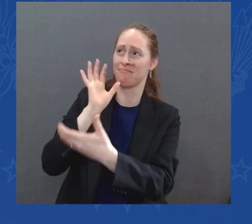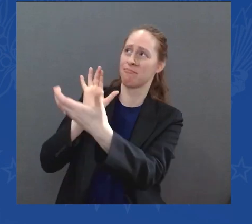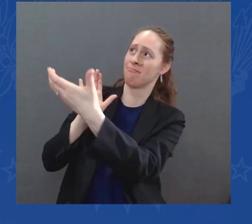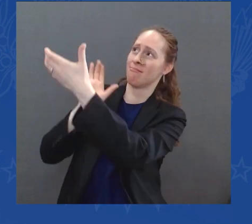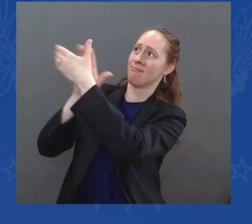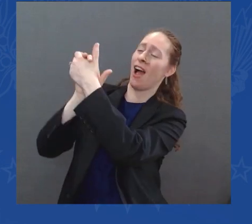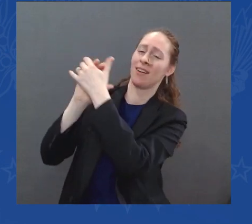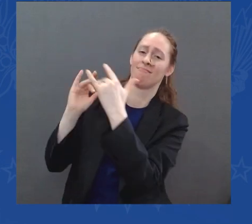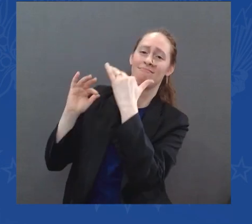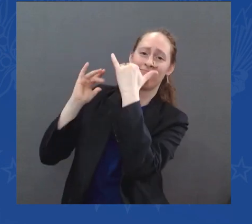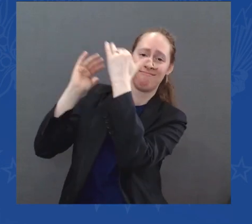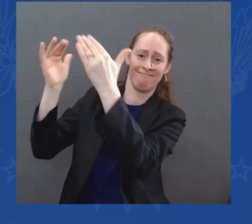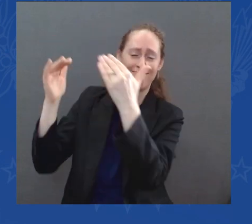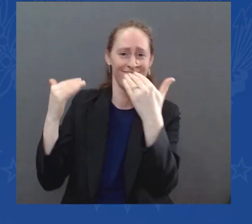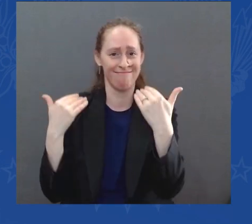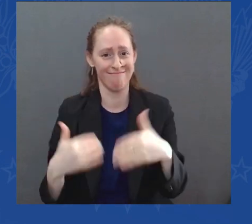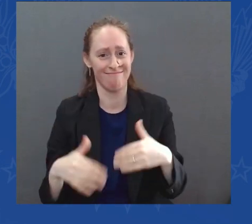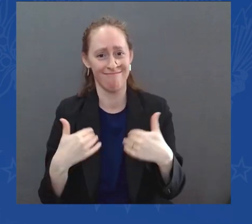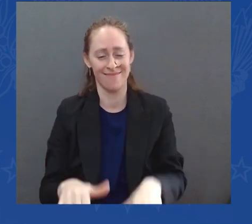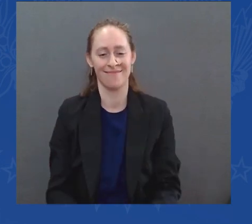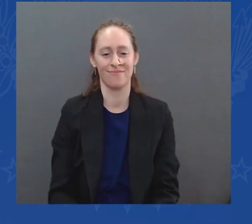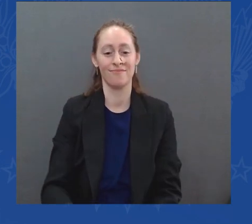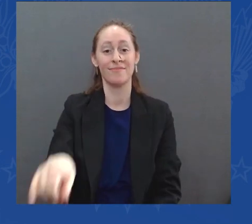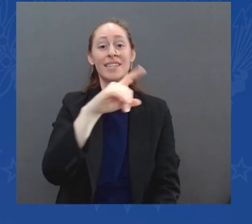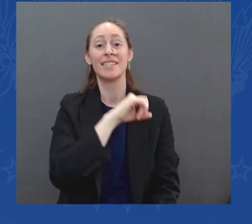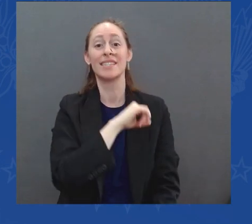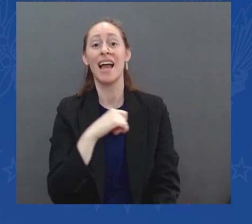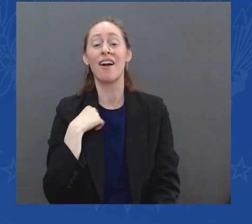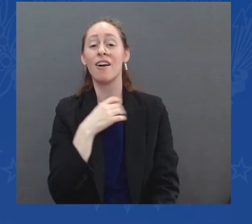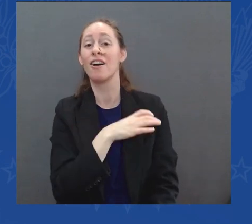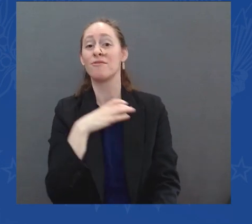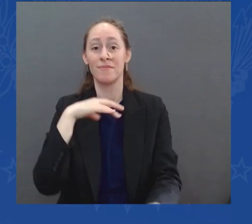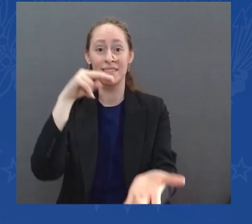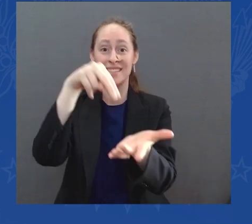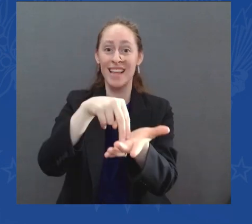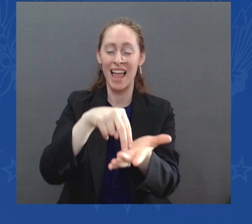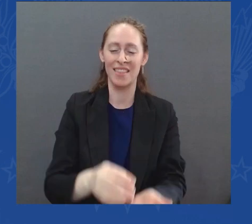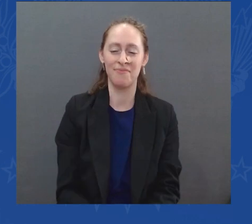All right.